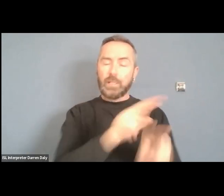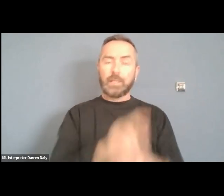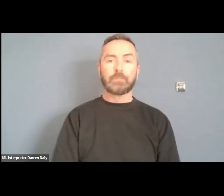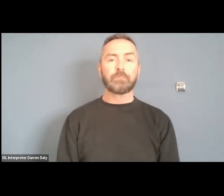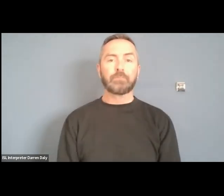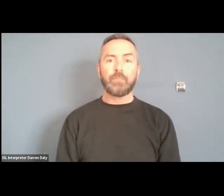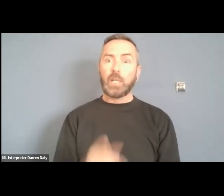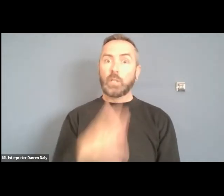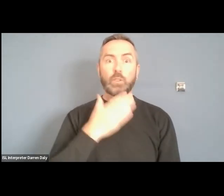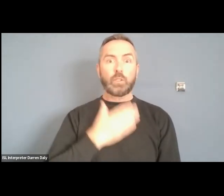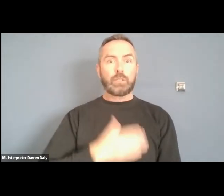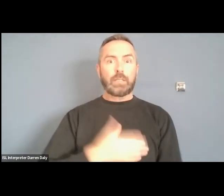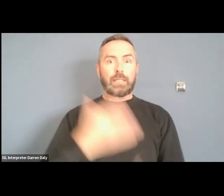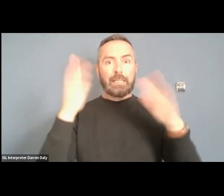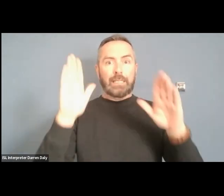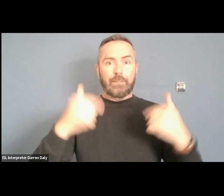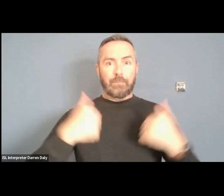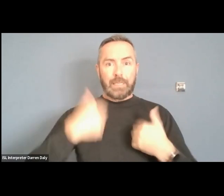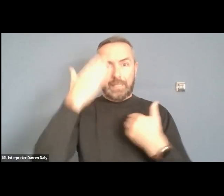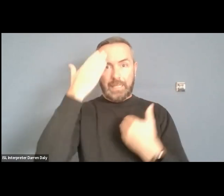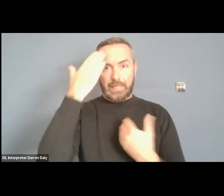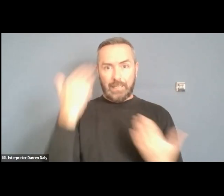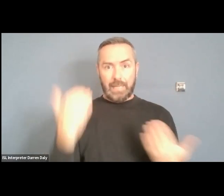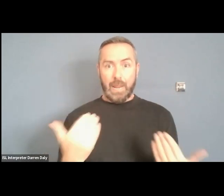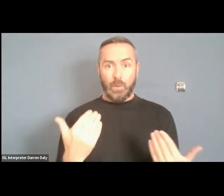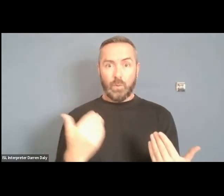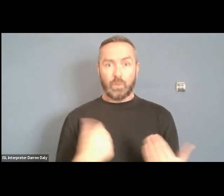So that just leaves me to express our sincere thank you to all the people that